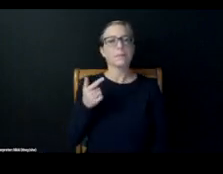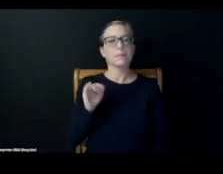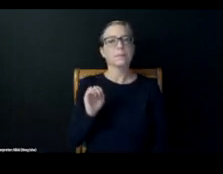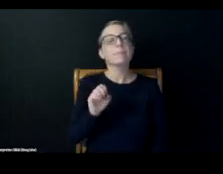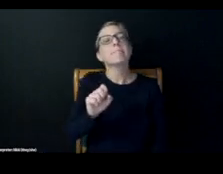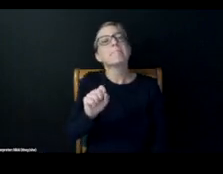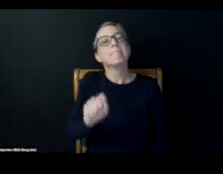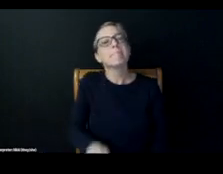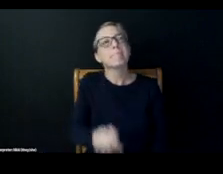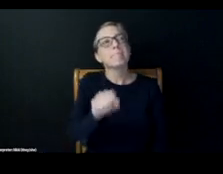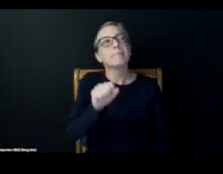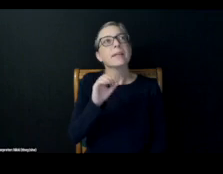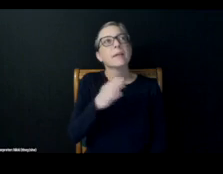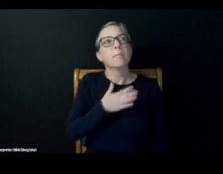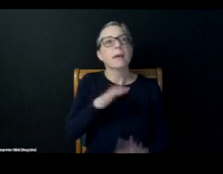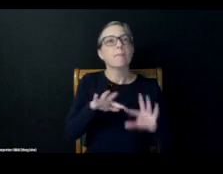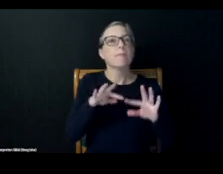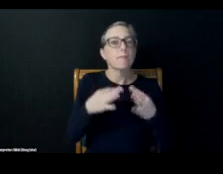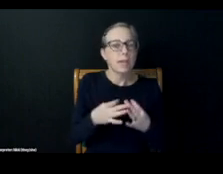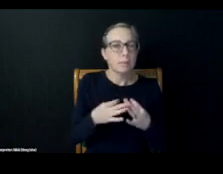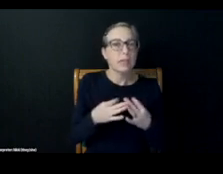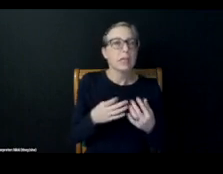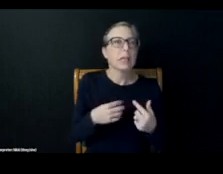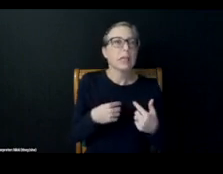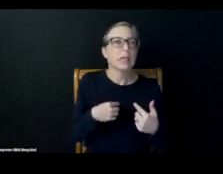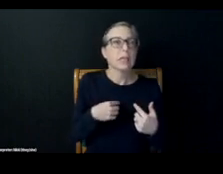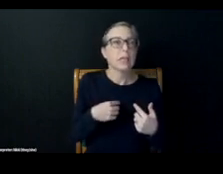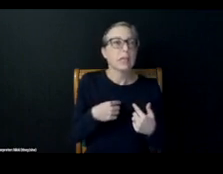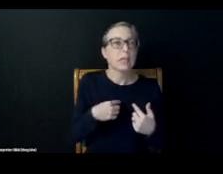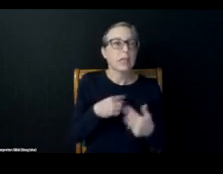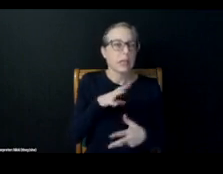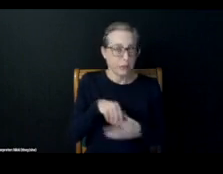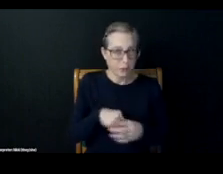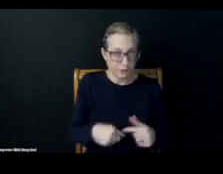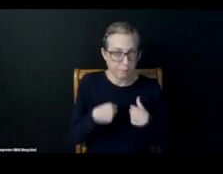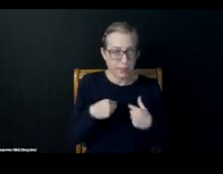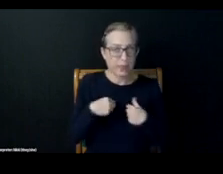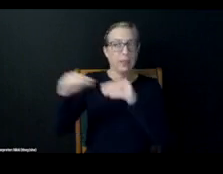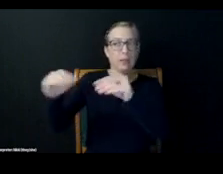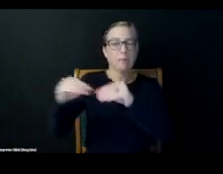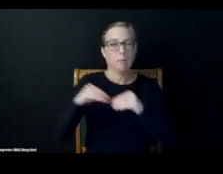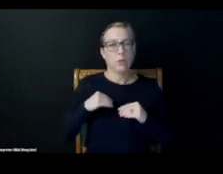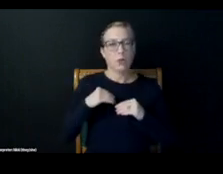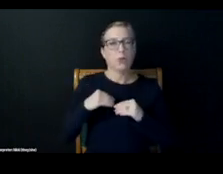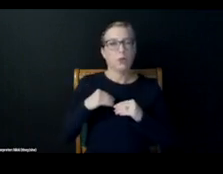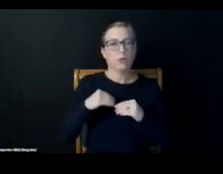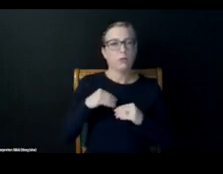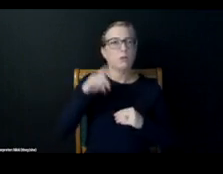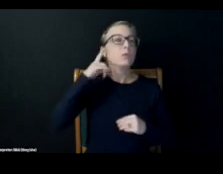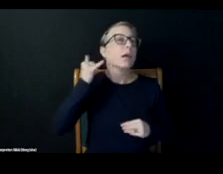technically moved to California from the Philippines when I was nine.